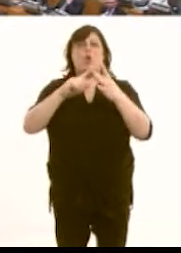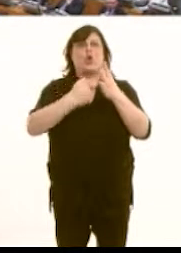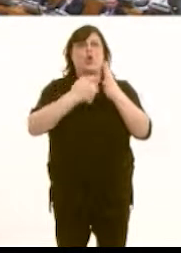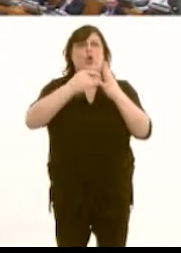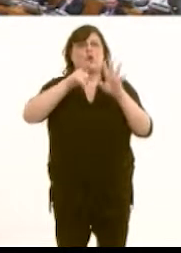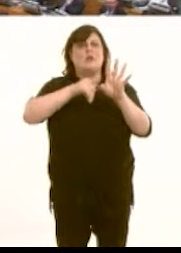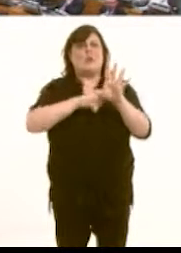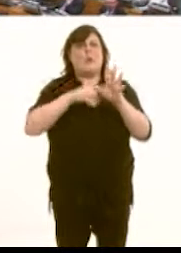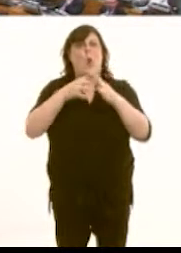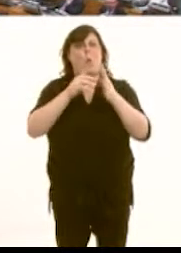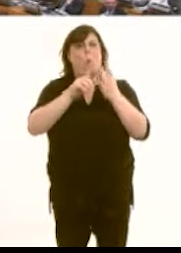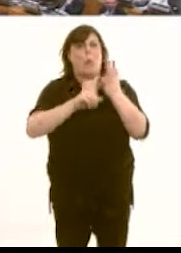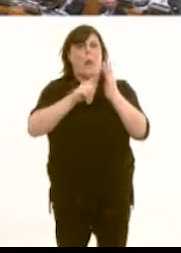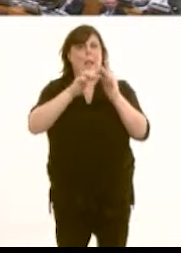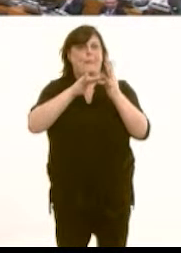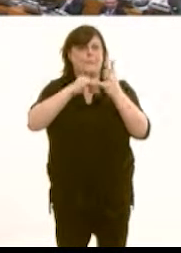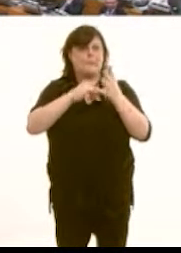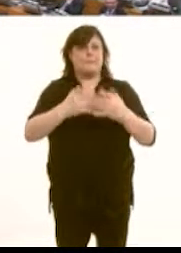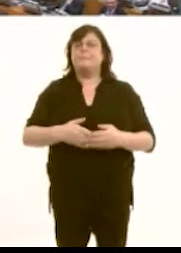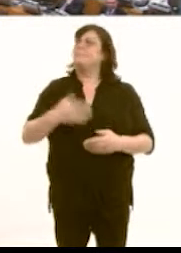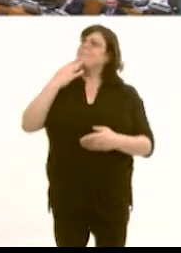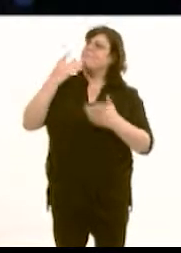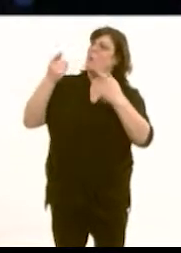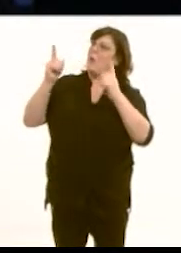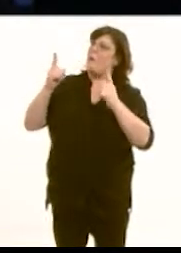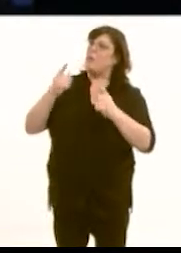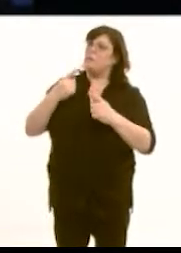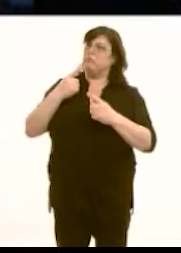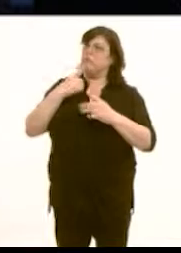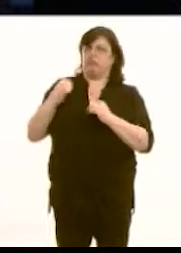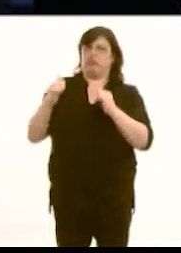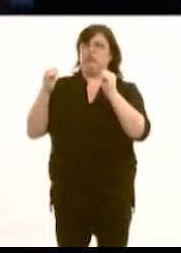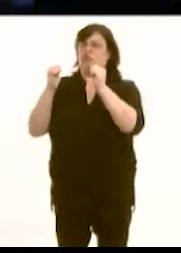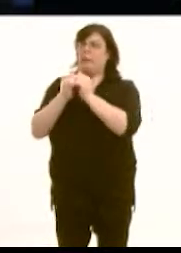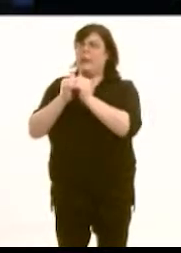First Minister, you are correct to say that the Tories have declared war on junior doctors in England.